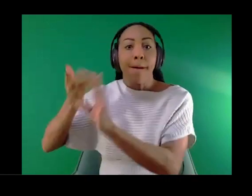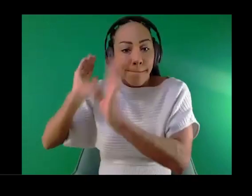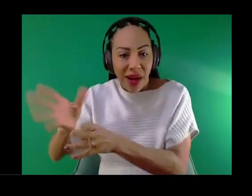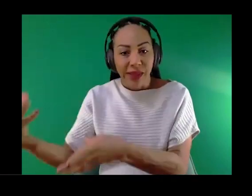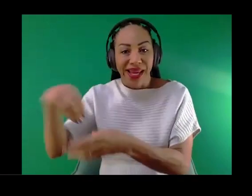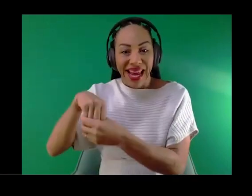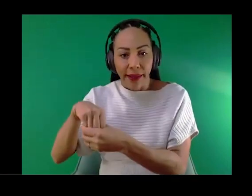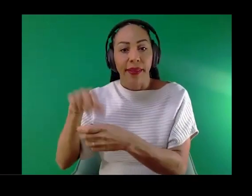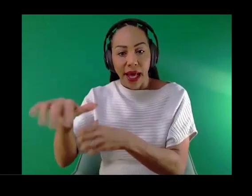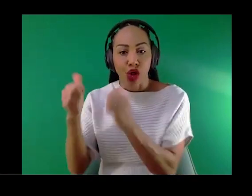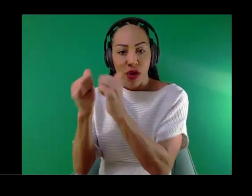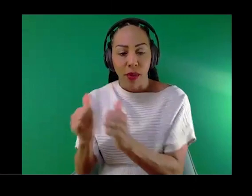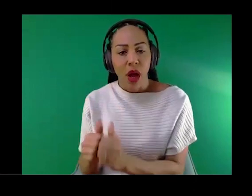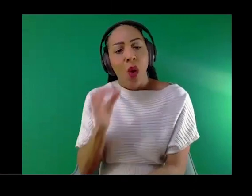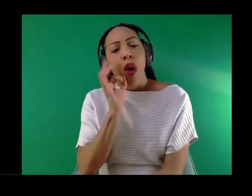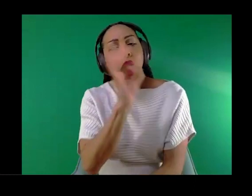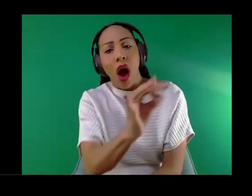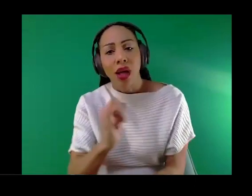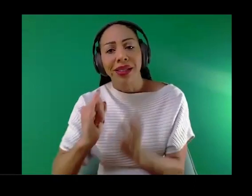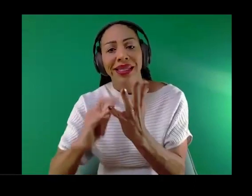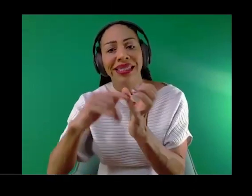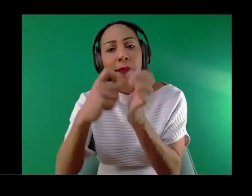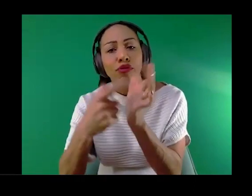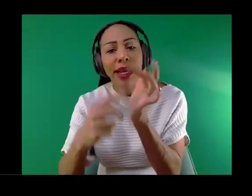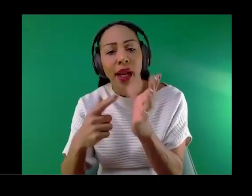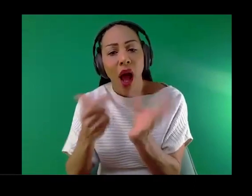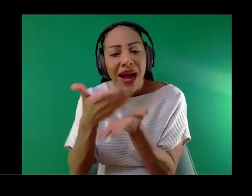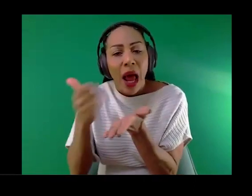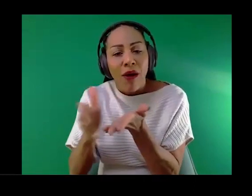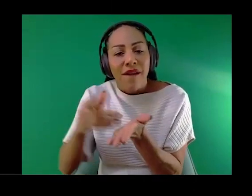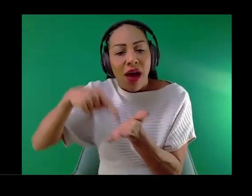Italian Ministry of culture to speak to this in a few moments so she will be able to explain what